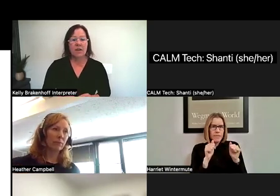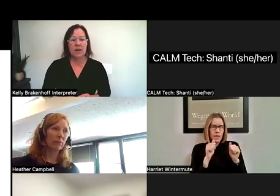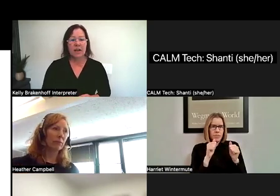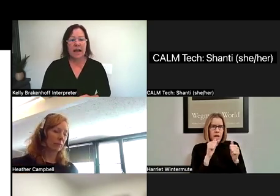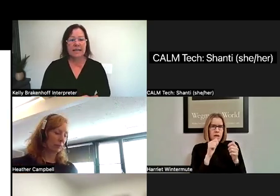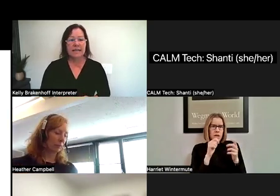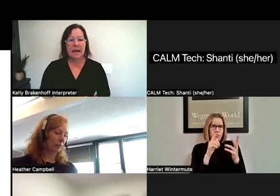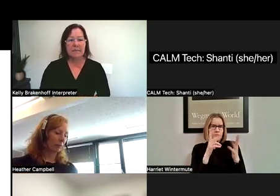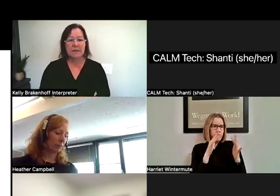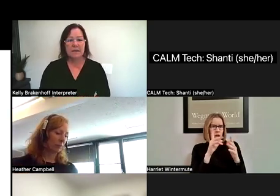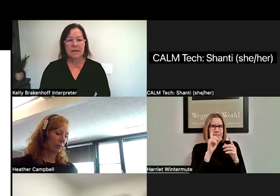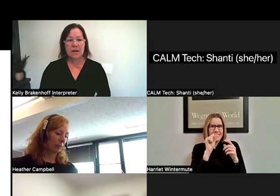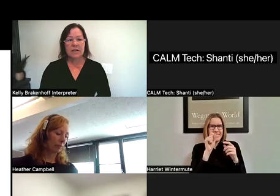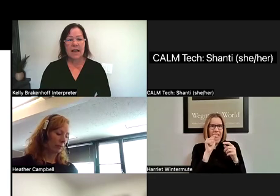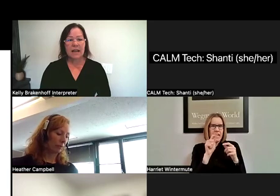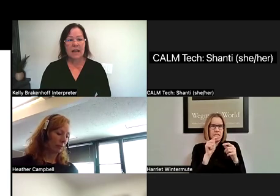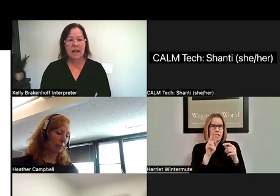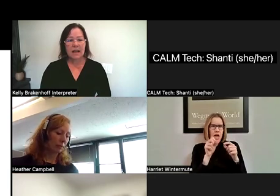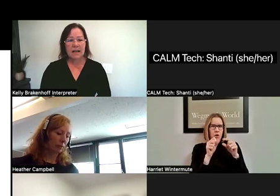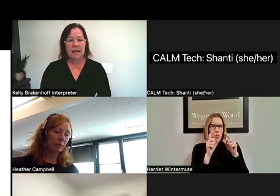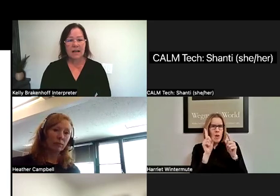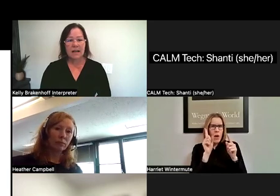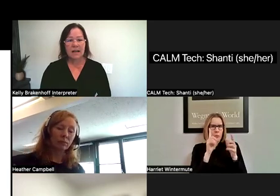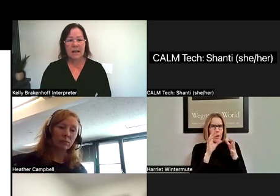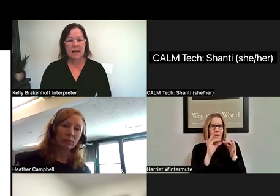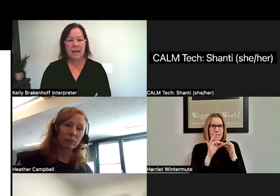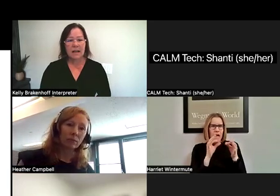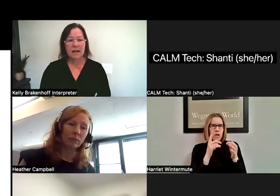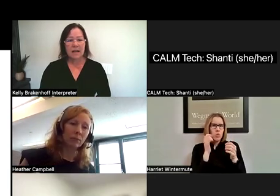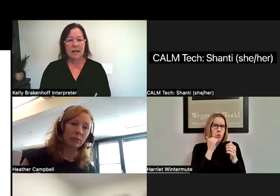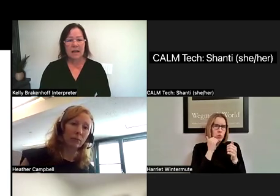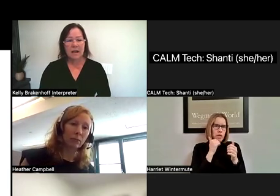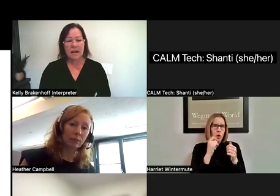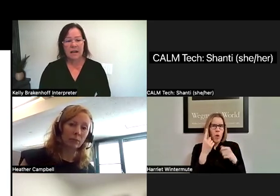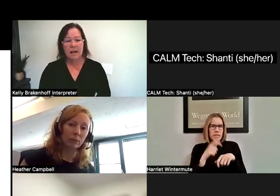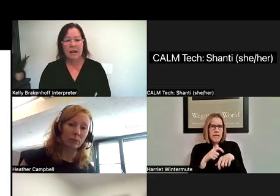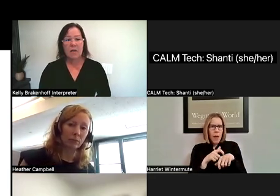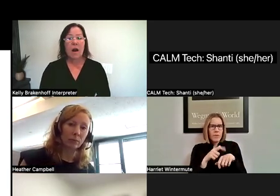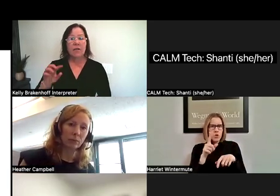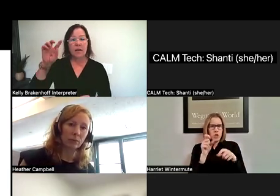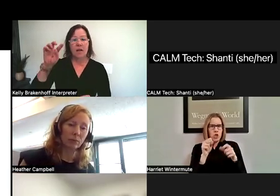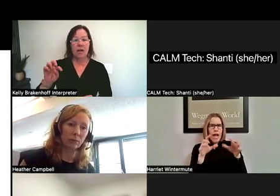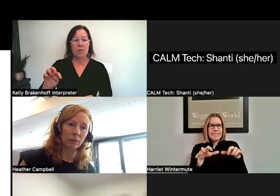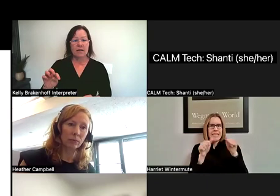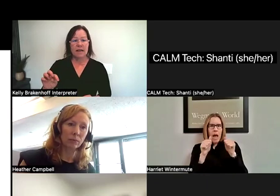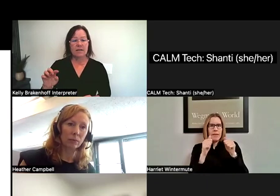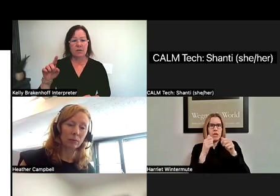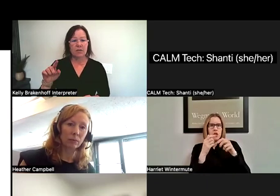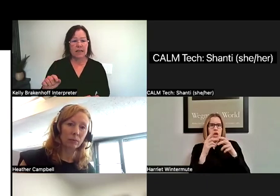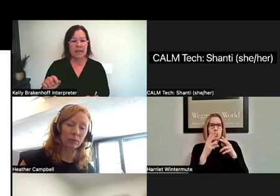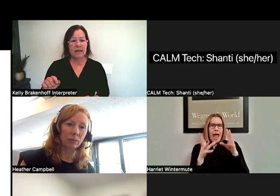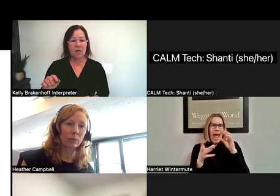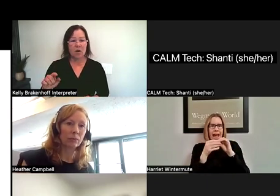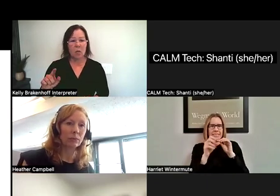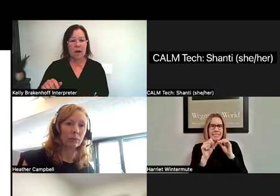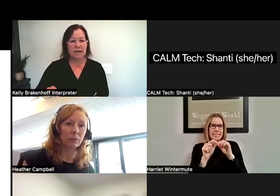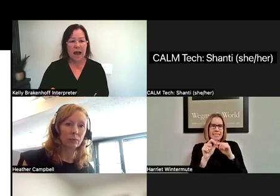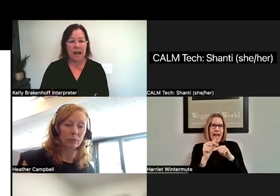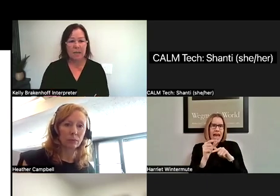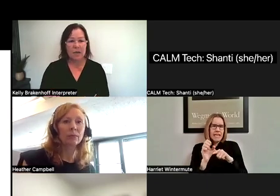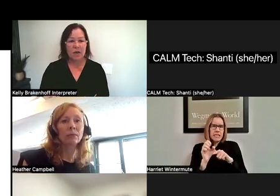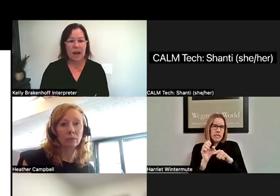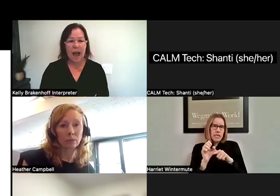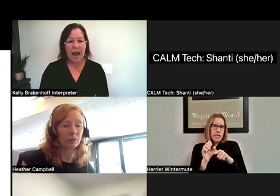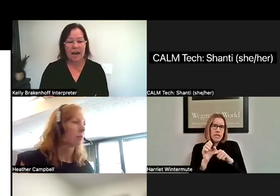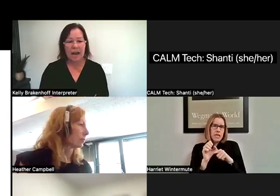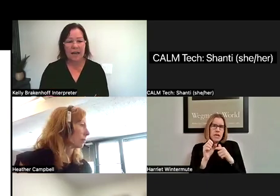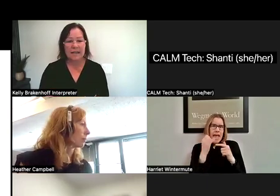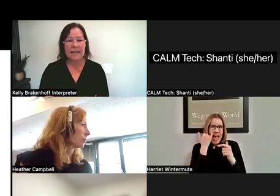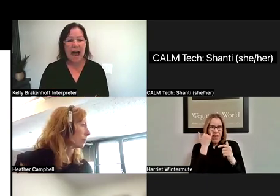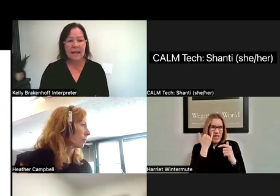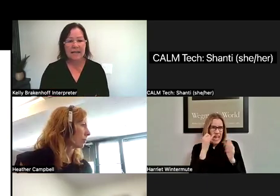could accept or take -- under the column where it says routine or one time you could add a status